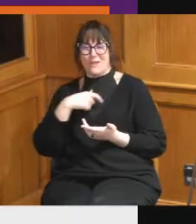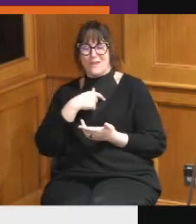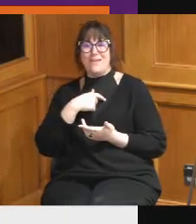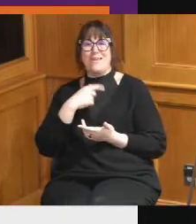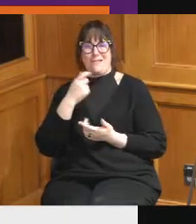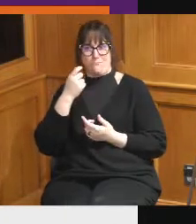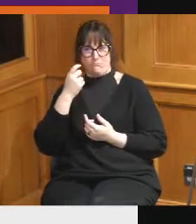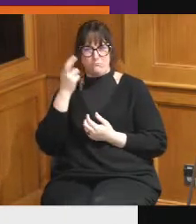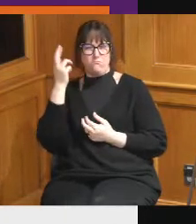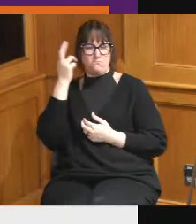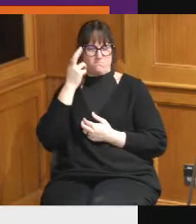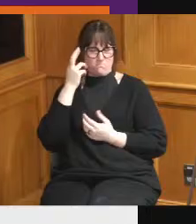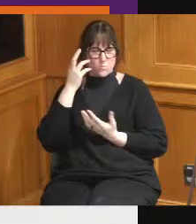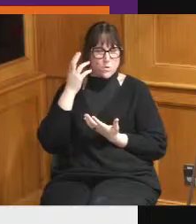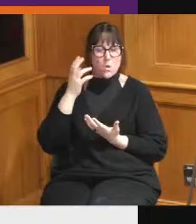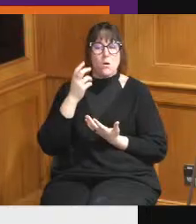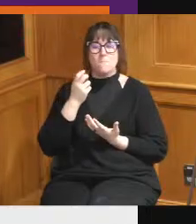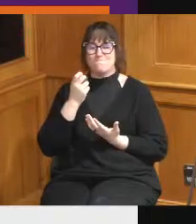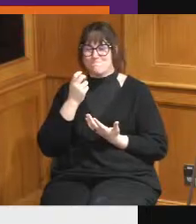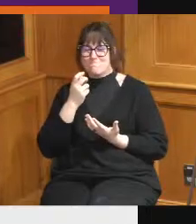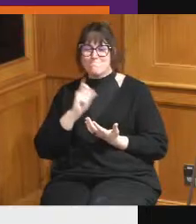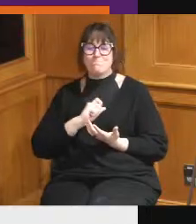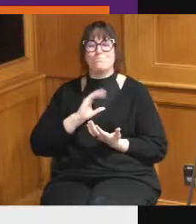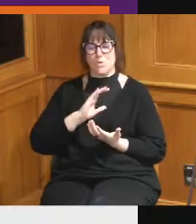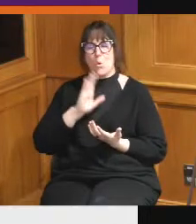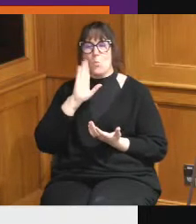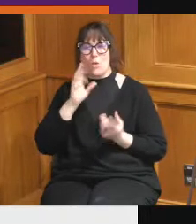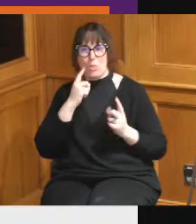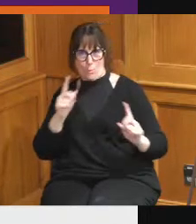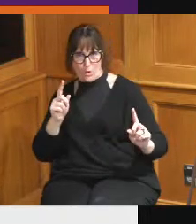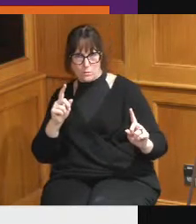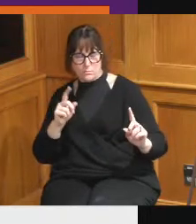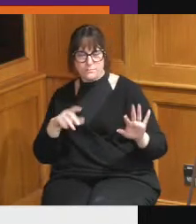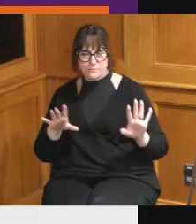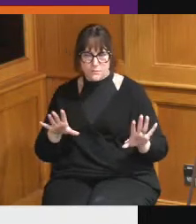it's sort of align with other things we've seen for disabled housing re-entry housing and tiny